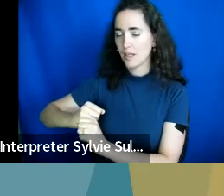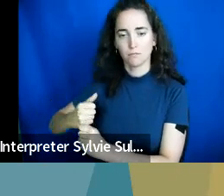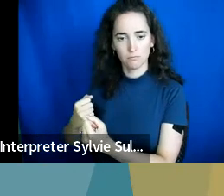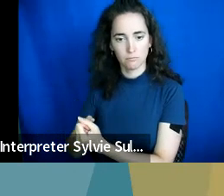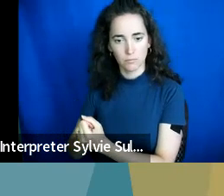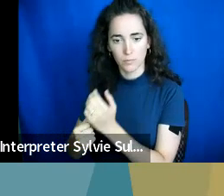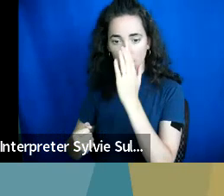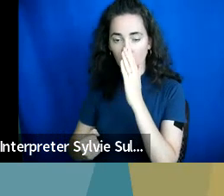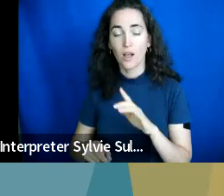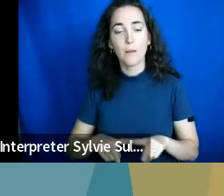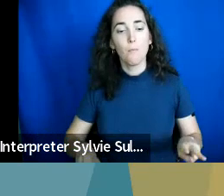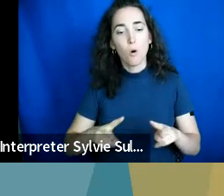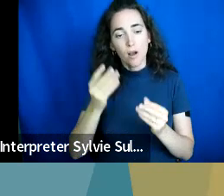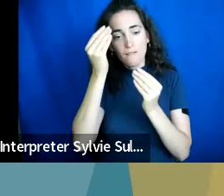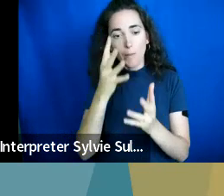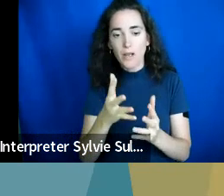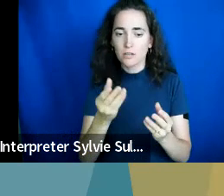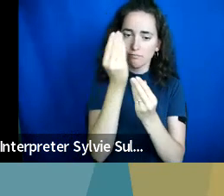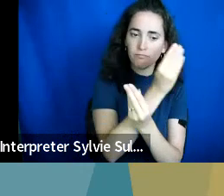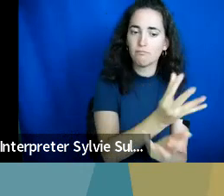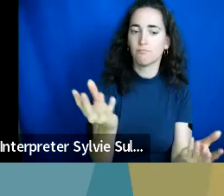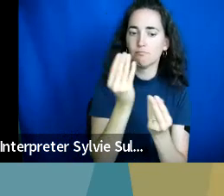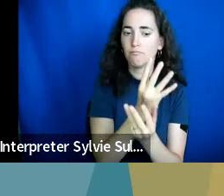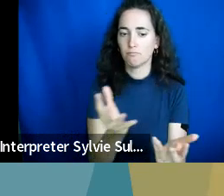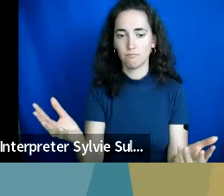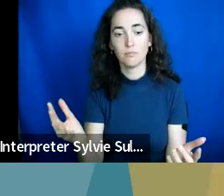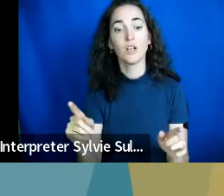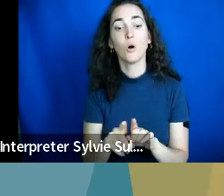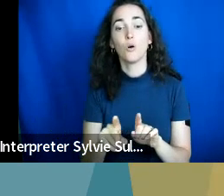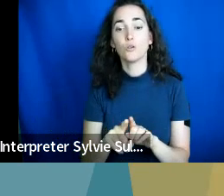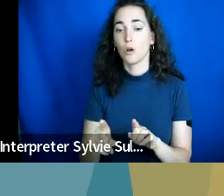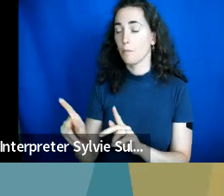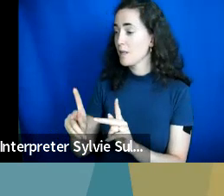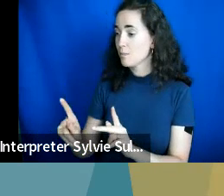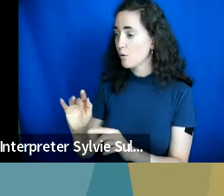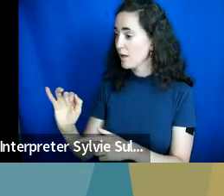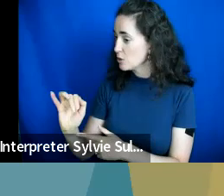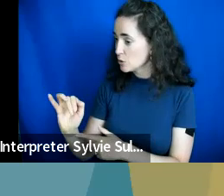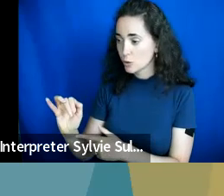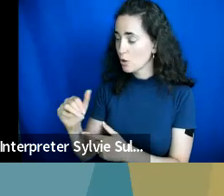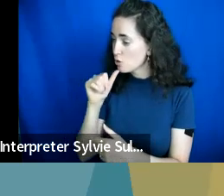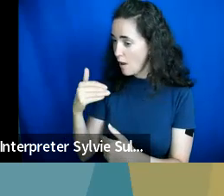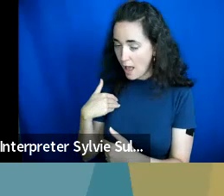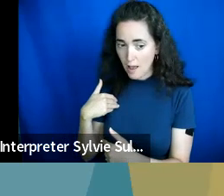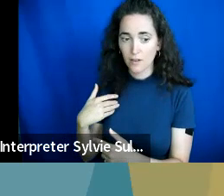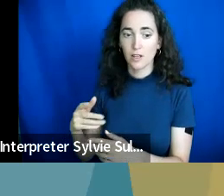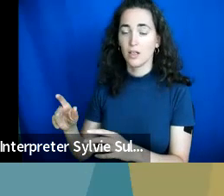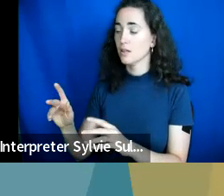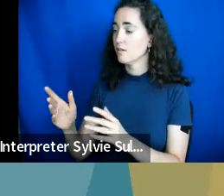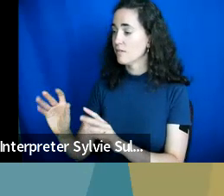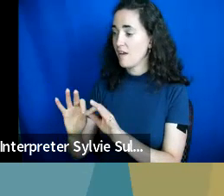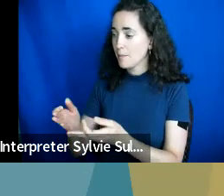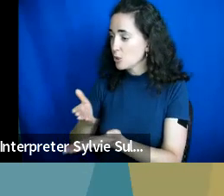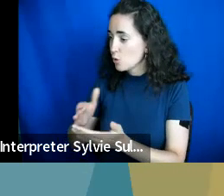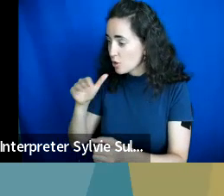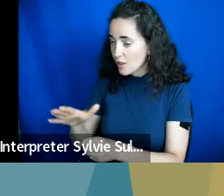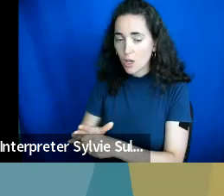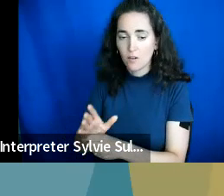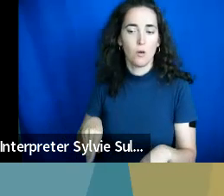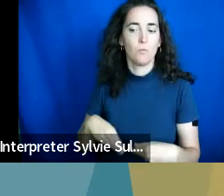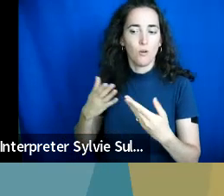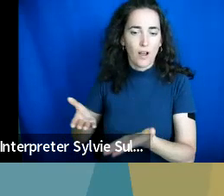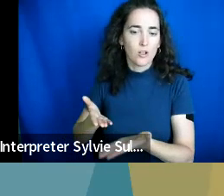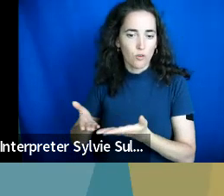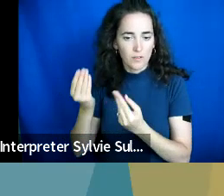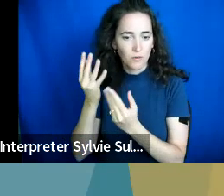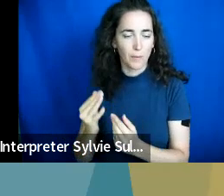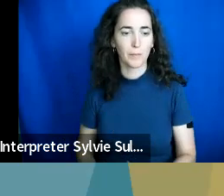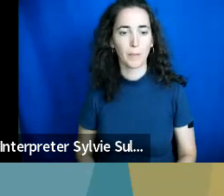sharing vital information and a sharing preventive services to uninsured and undeserved individuals and families.